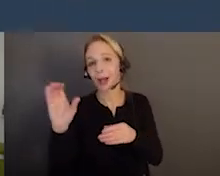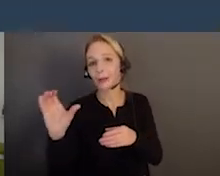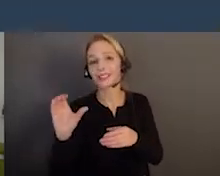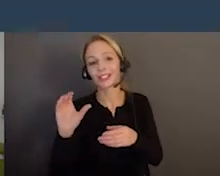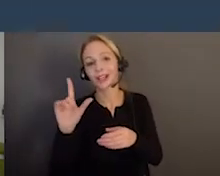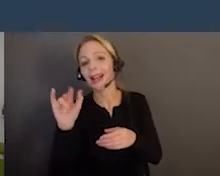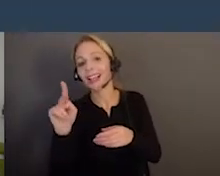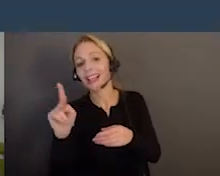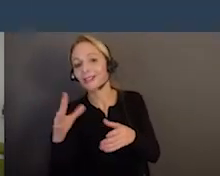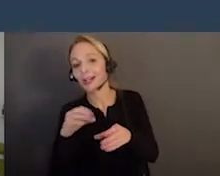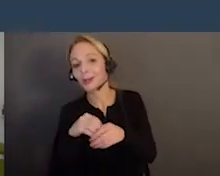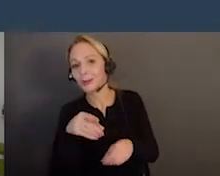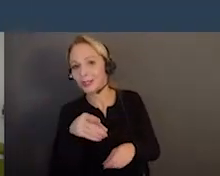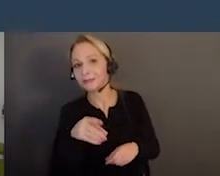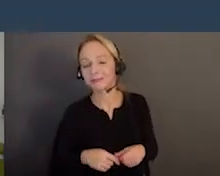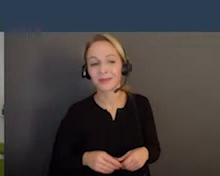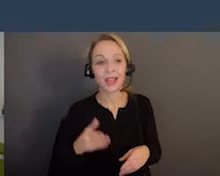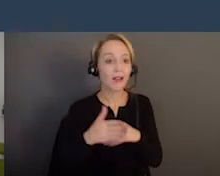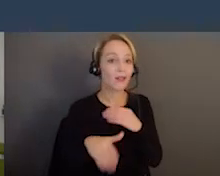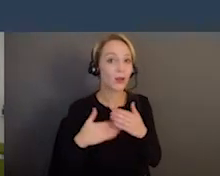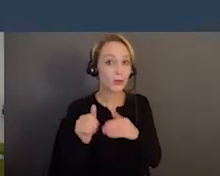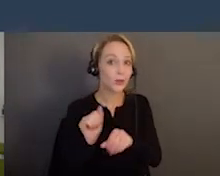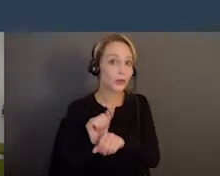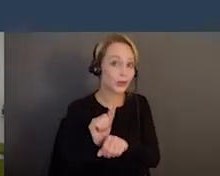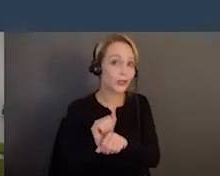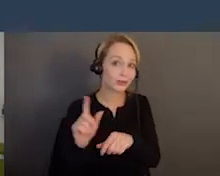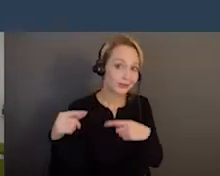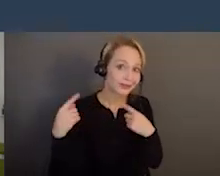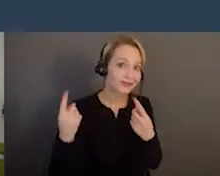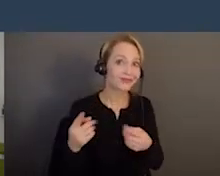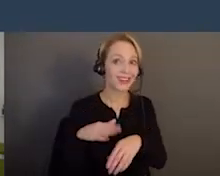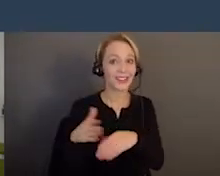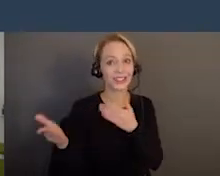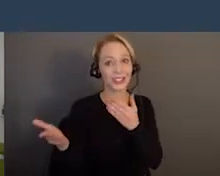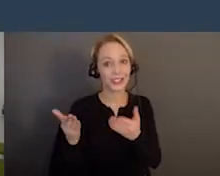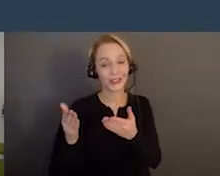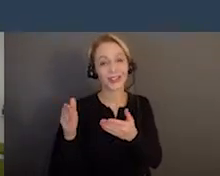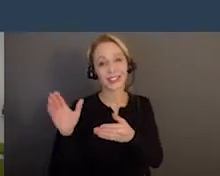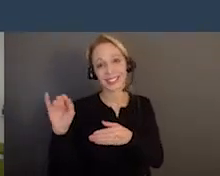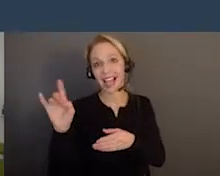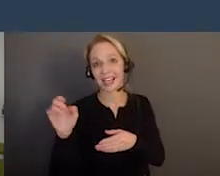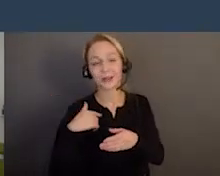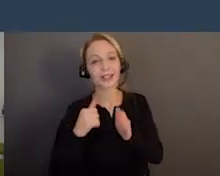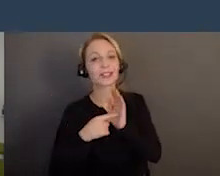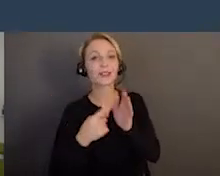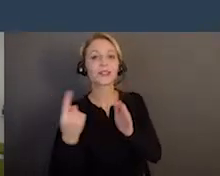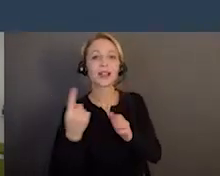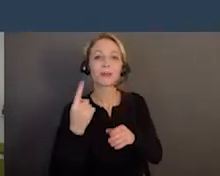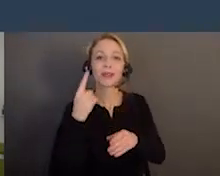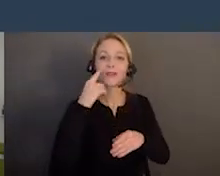AFTER ALL THE WORK ON THE SERVER SIDE, YOU MAY DISPLAY SOMETHING TO THE END USERS.